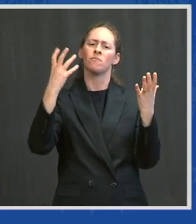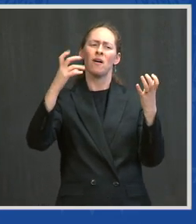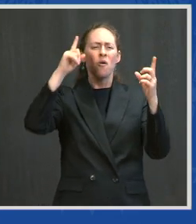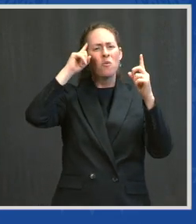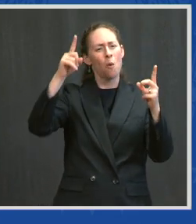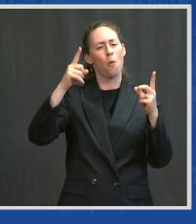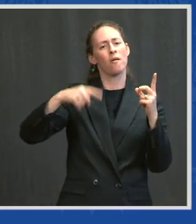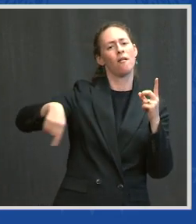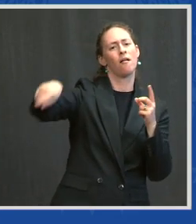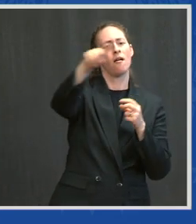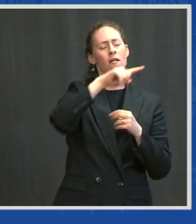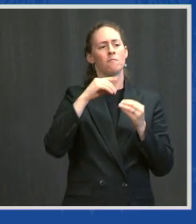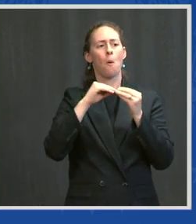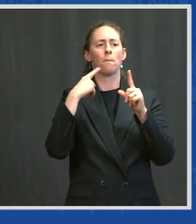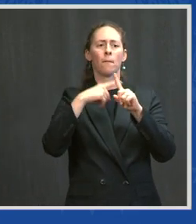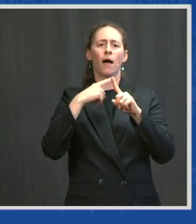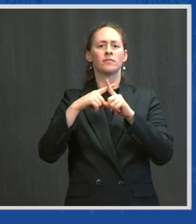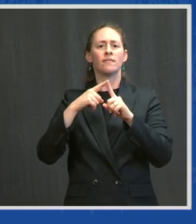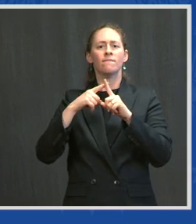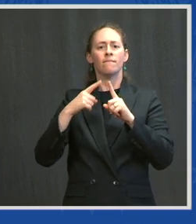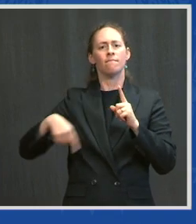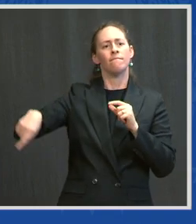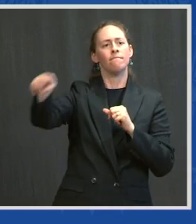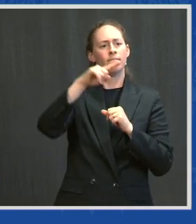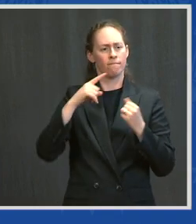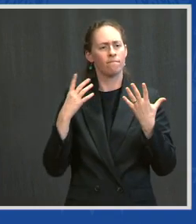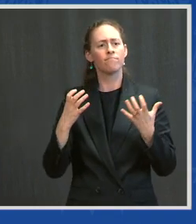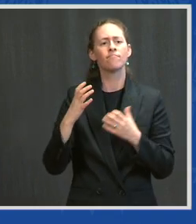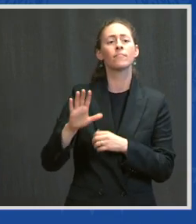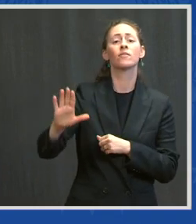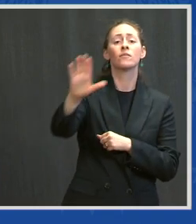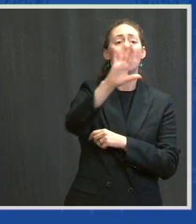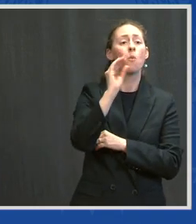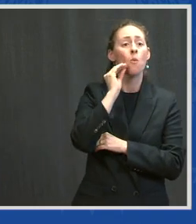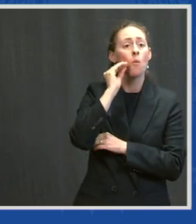And for folks at home, the American Rescue Plan, which is a once-in-a-generation investment